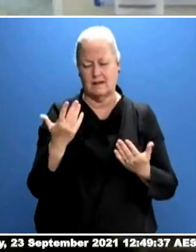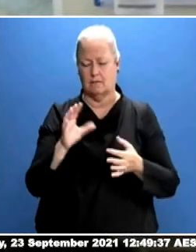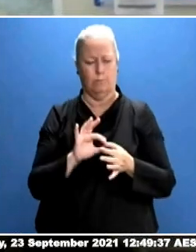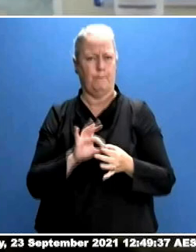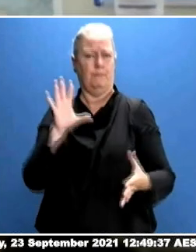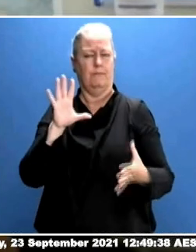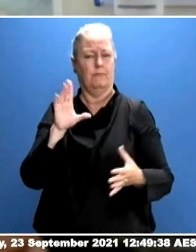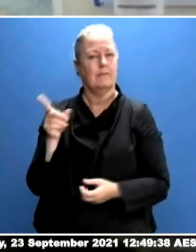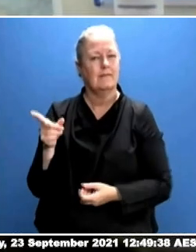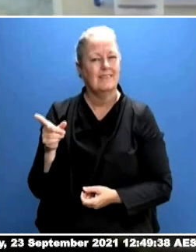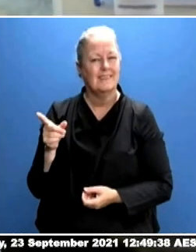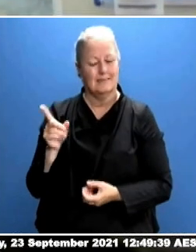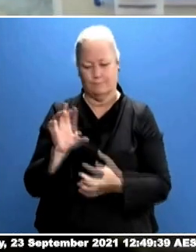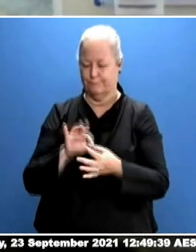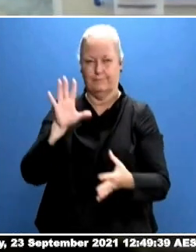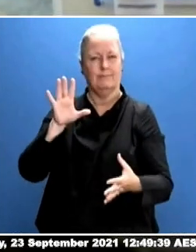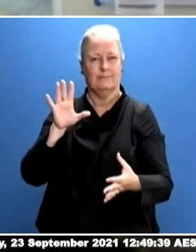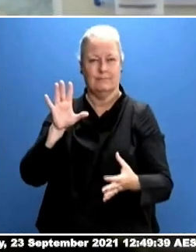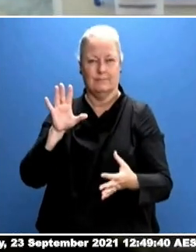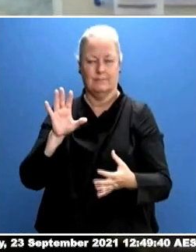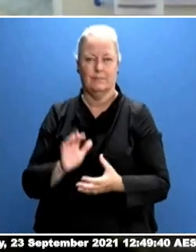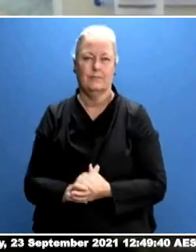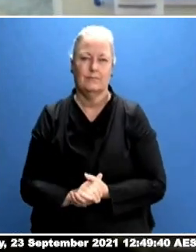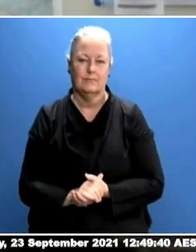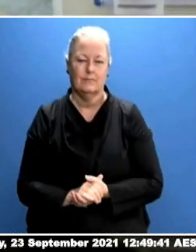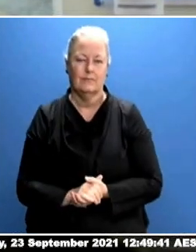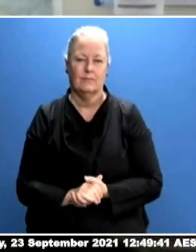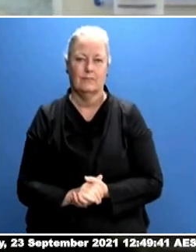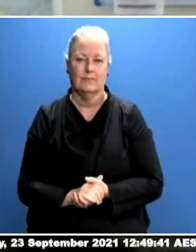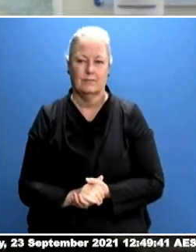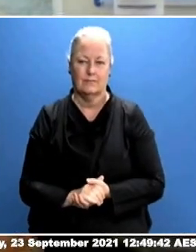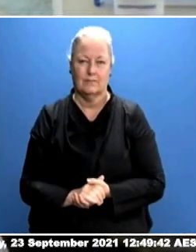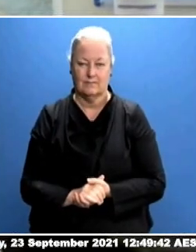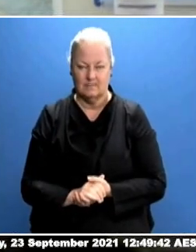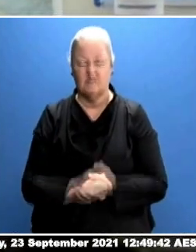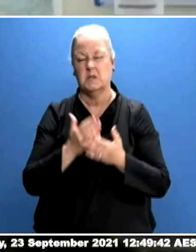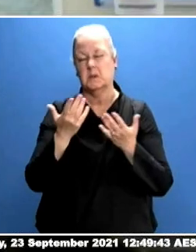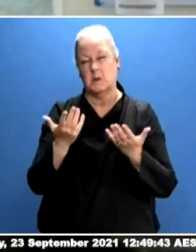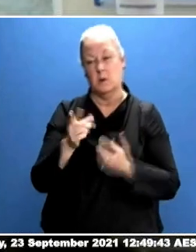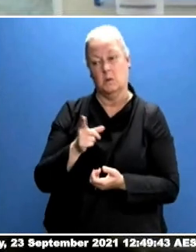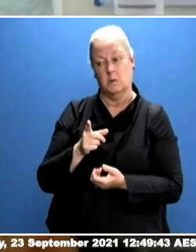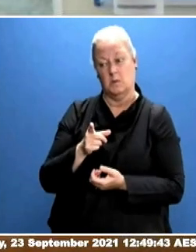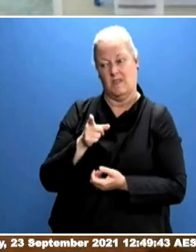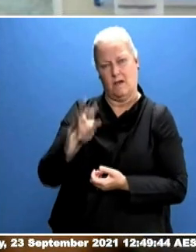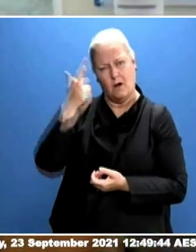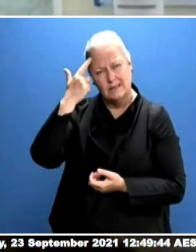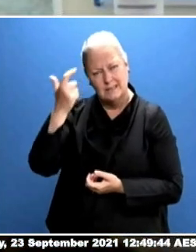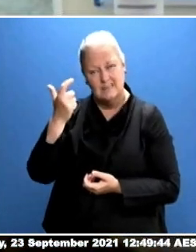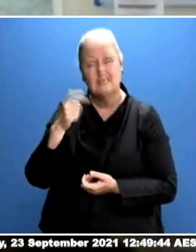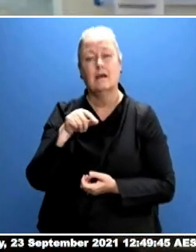Whilst we are talking about this idea of, ideally, 21 days or a very short period